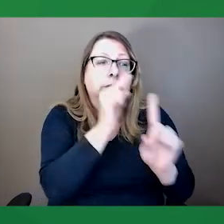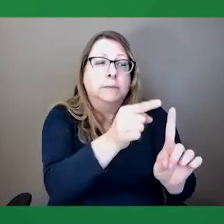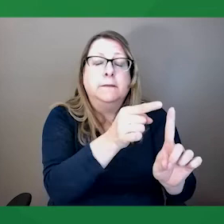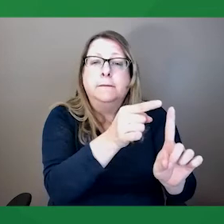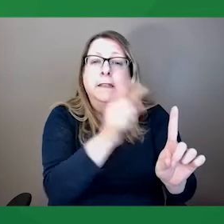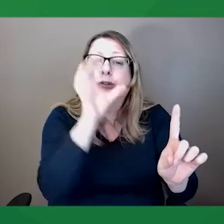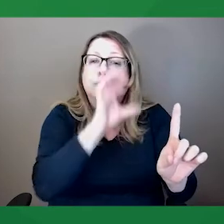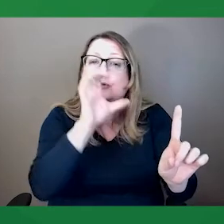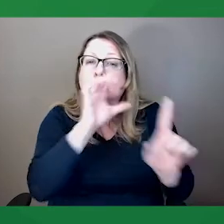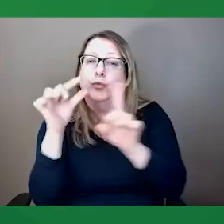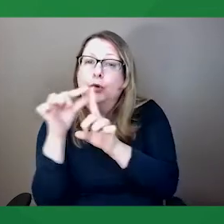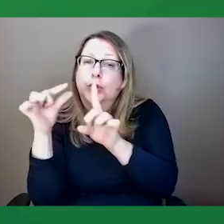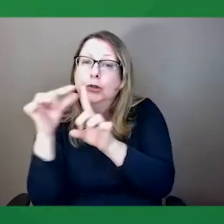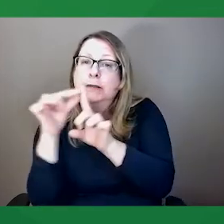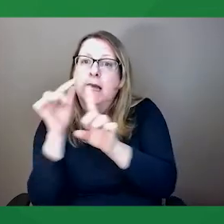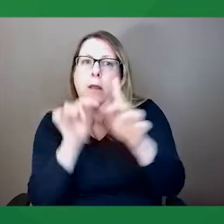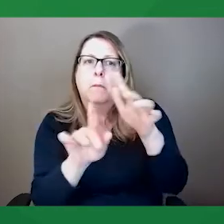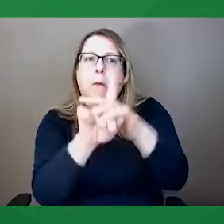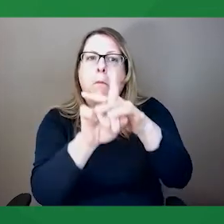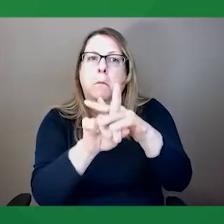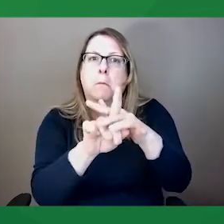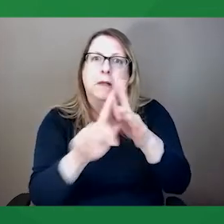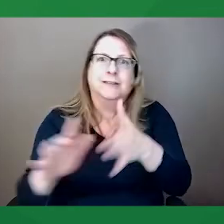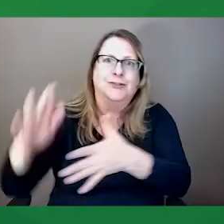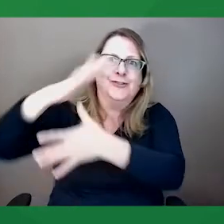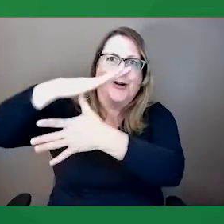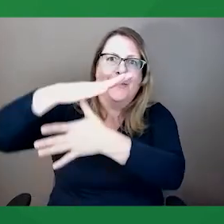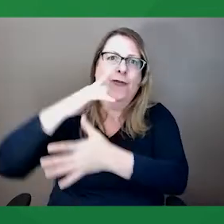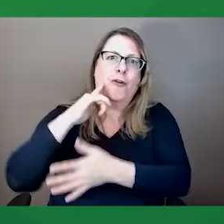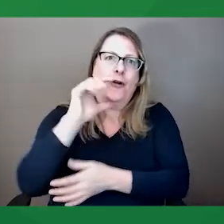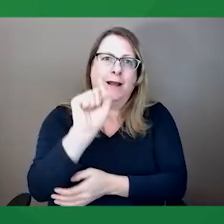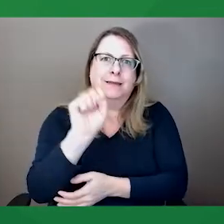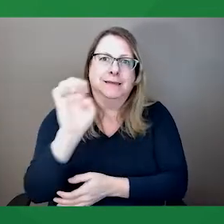to try to define the content that you wanna show in the search results.